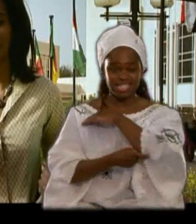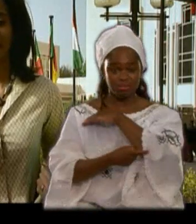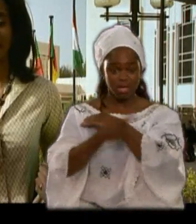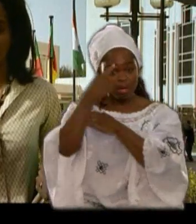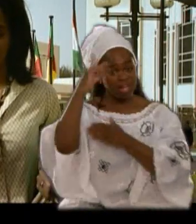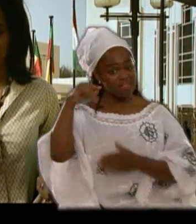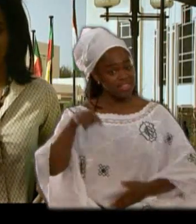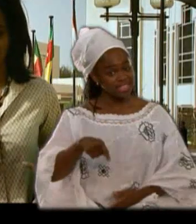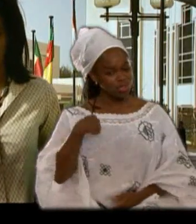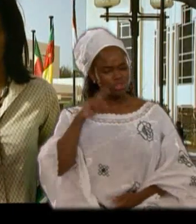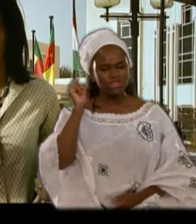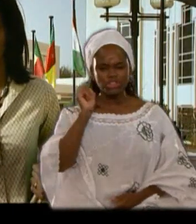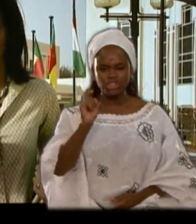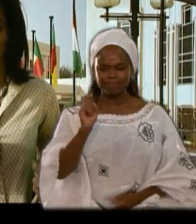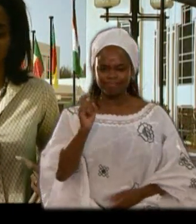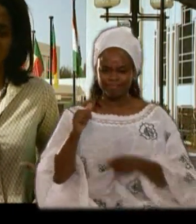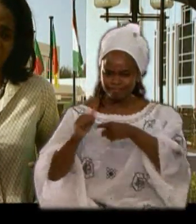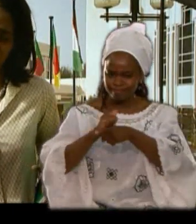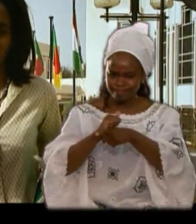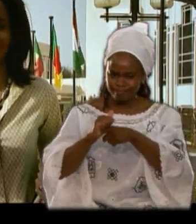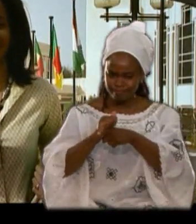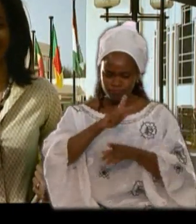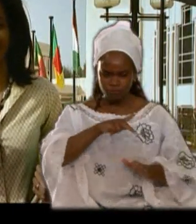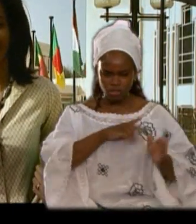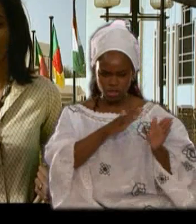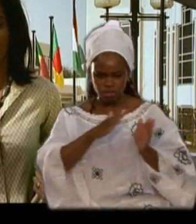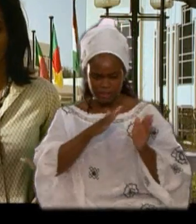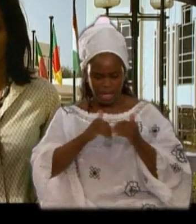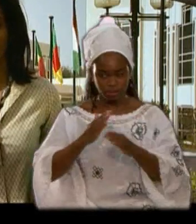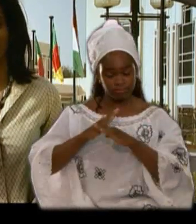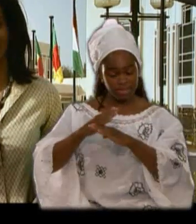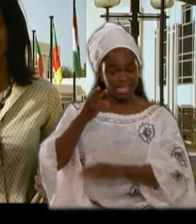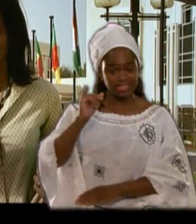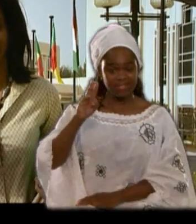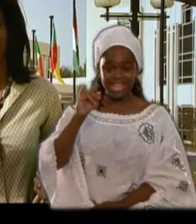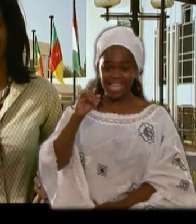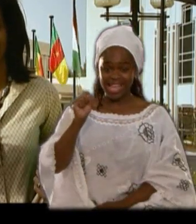and because of this we should each put into practice a personal strategy for the prevention of HIV/AIDS.